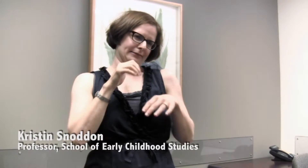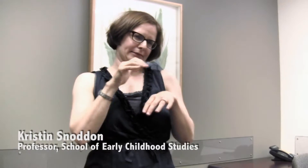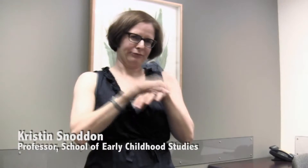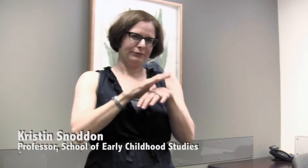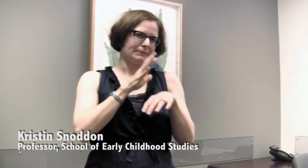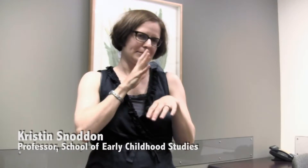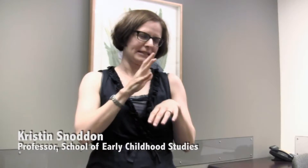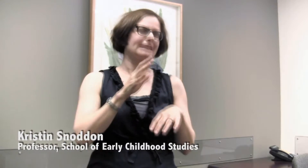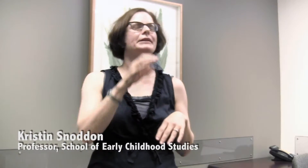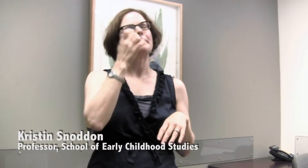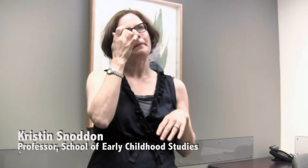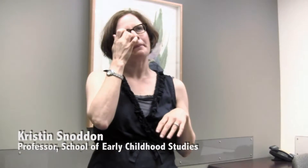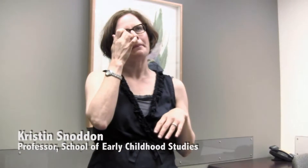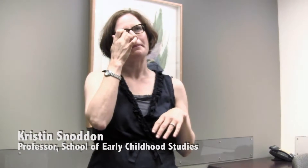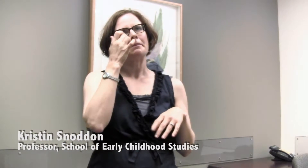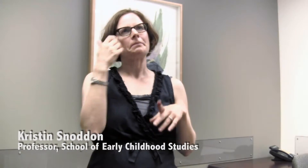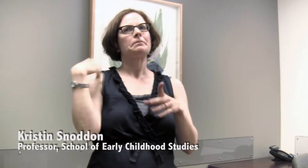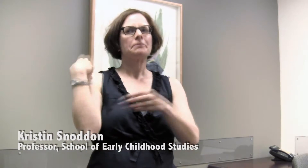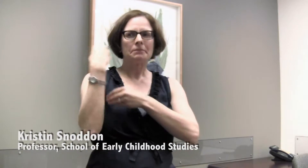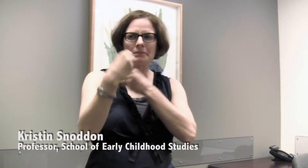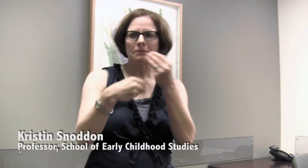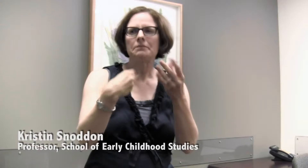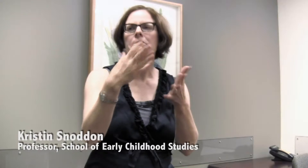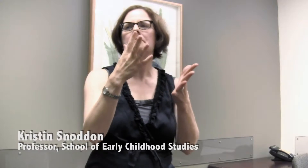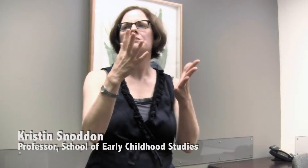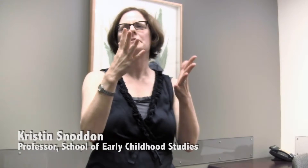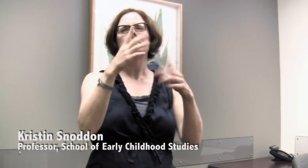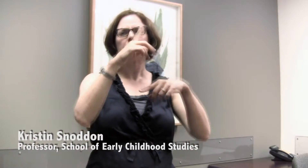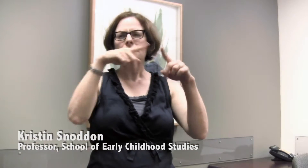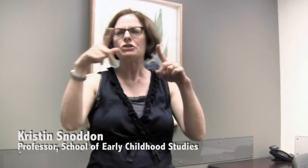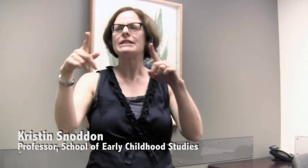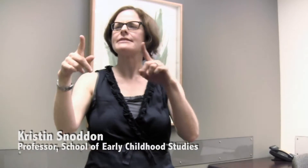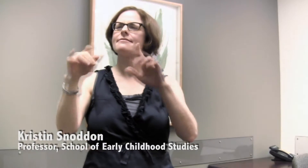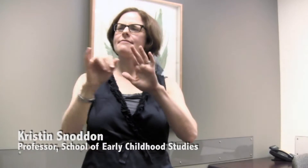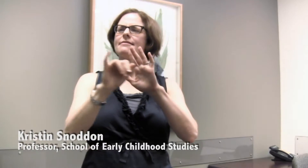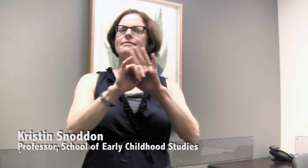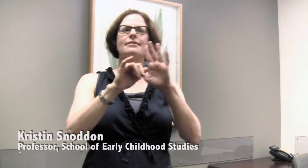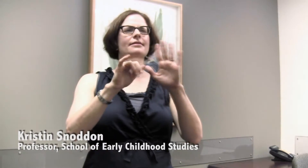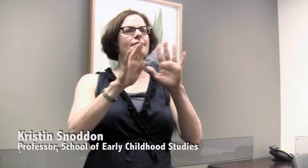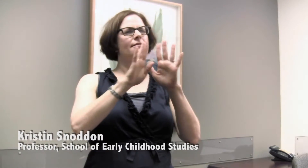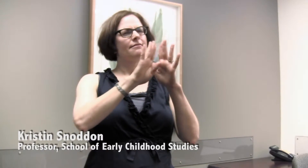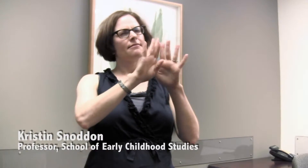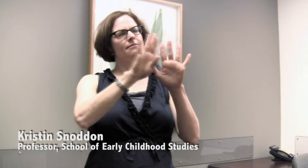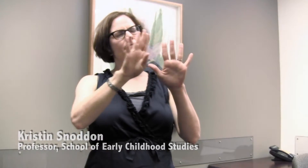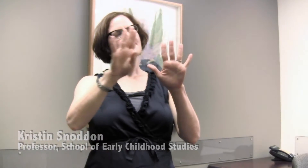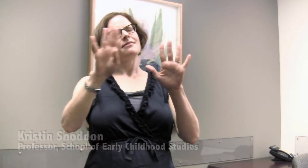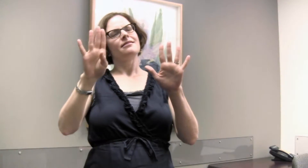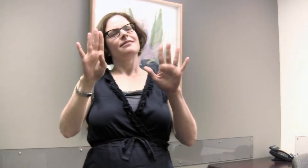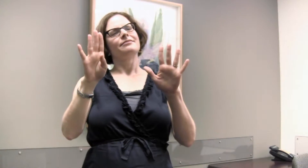the language of the deaf community here in Canada. We’re also talking a lot about diversity and identity within the deaf community.